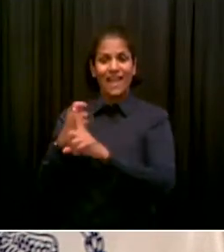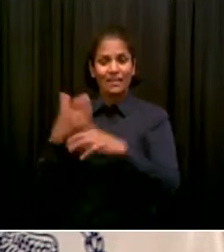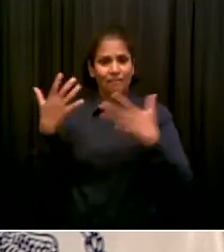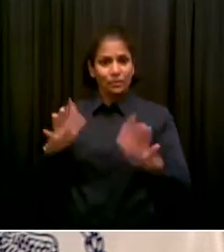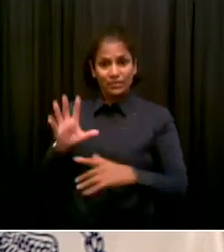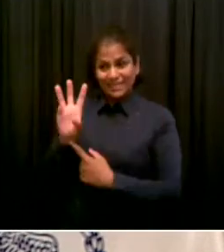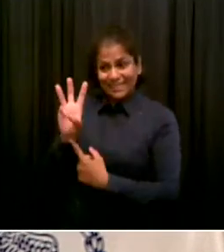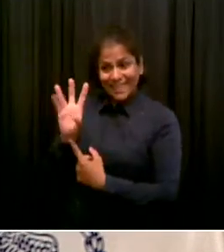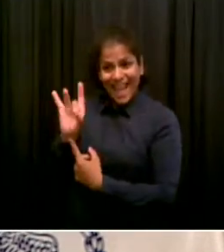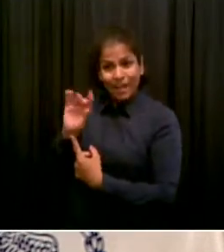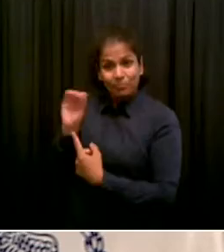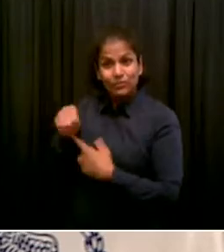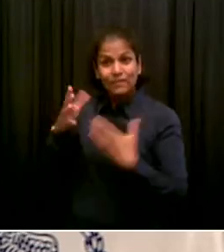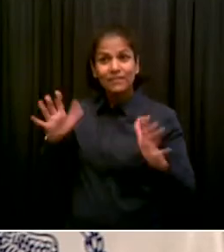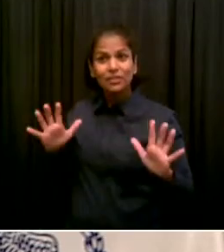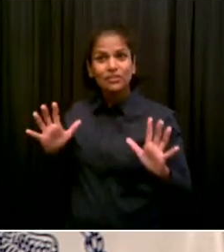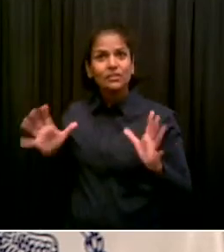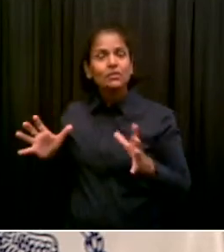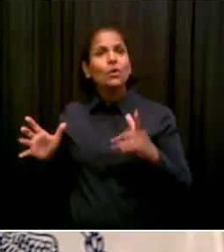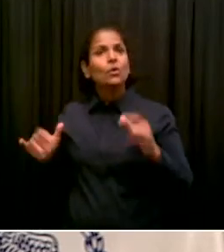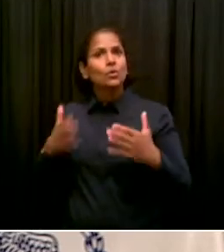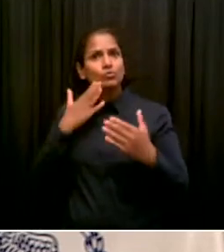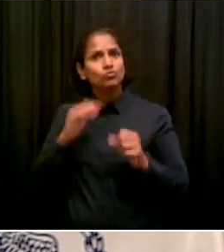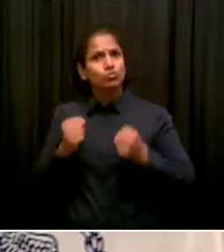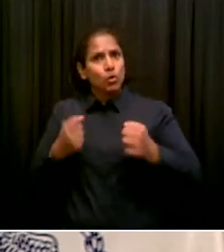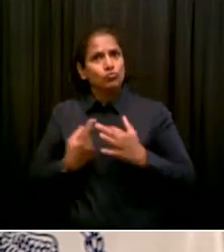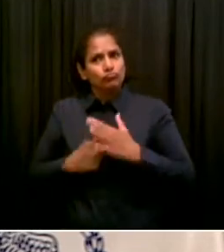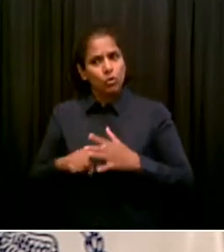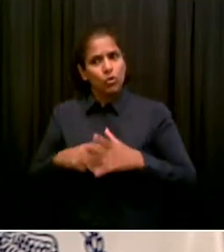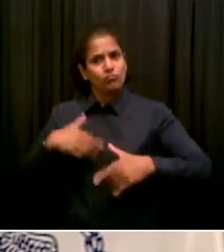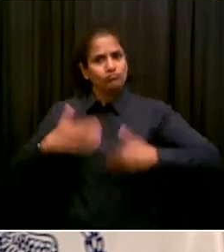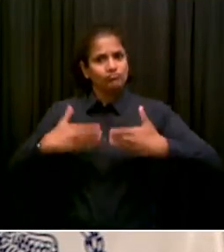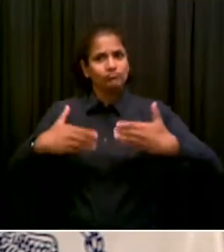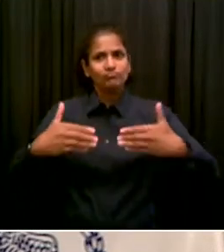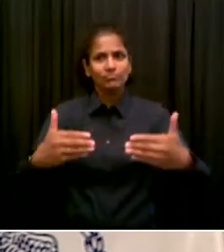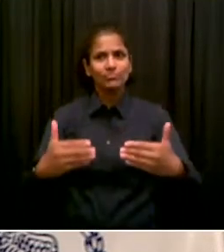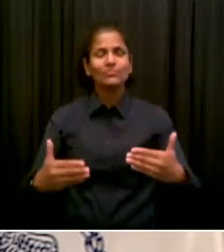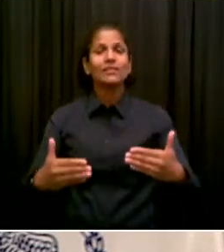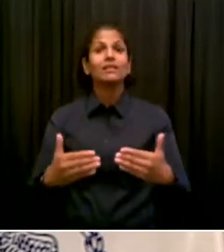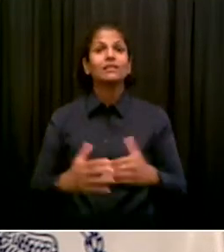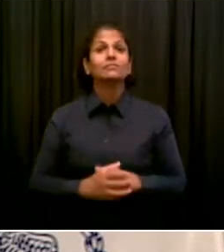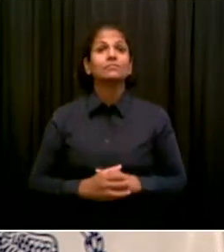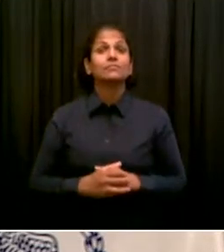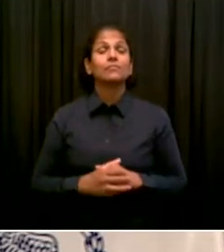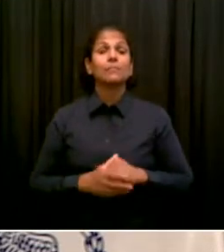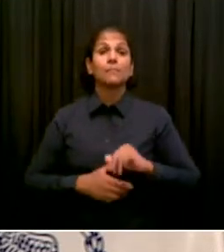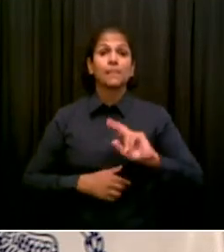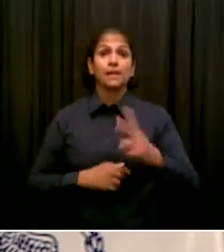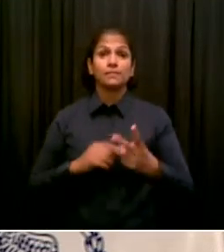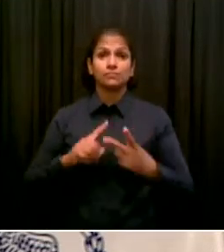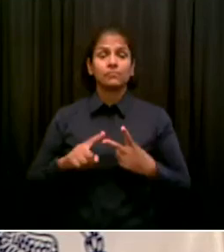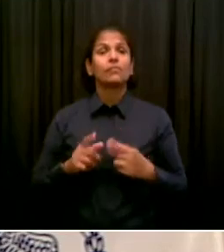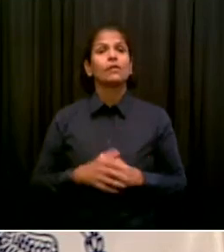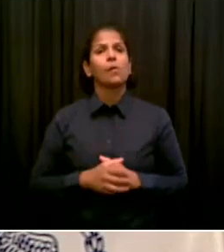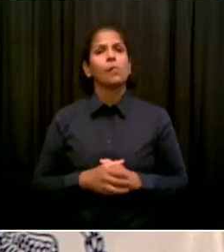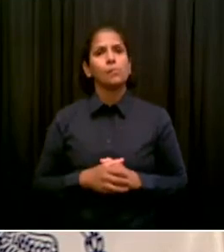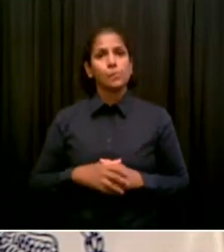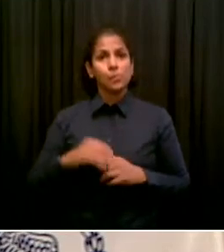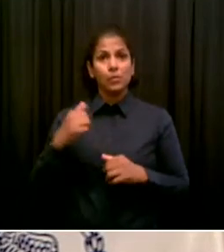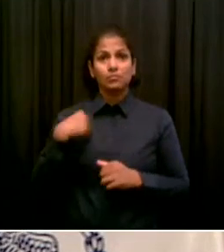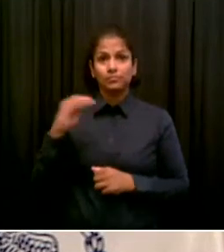SO VERY STRONG START, MORE IN